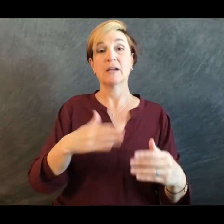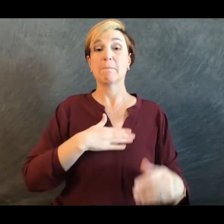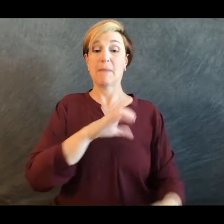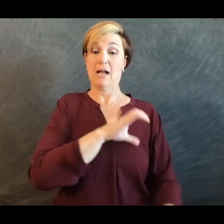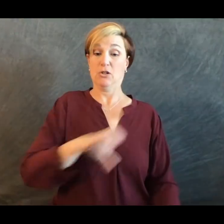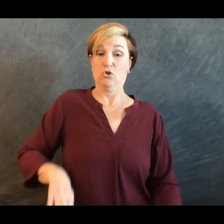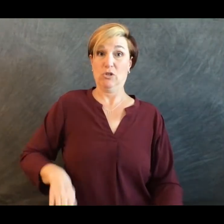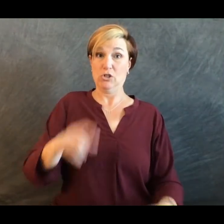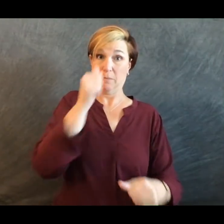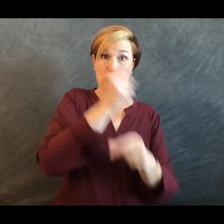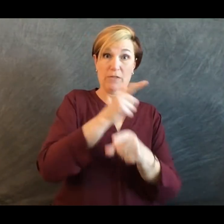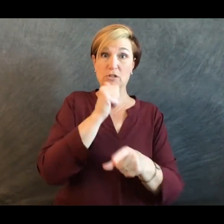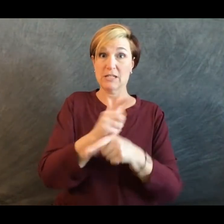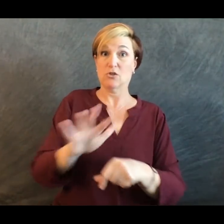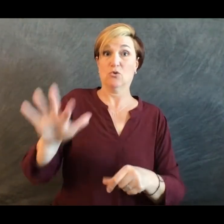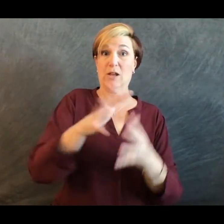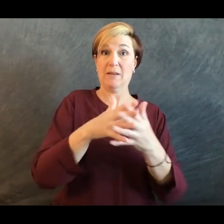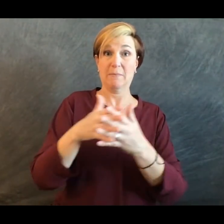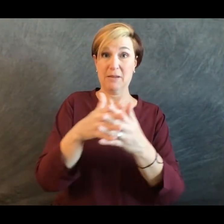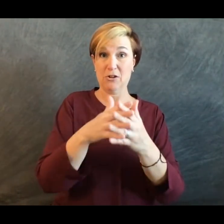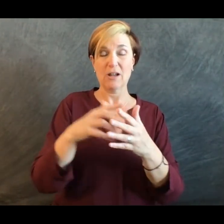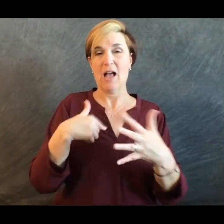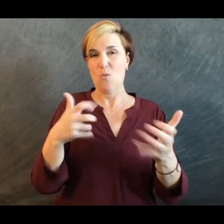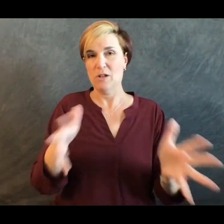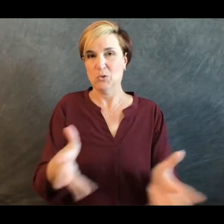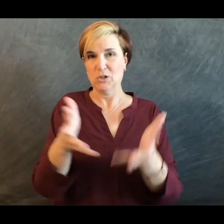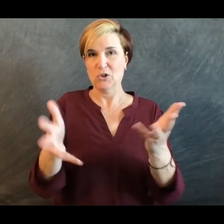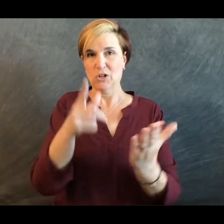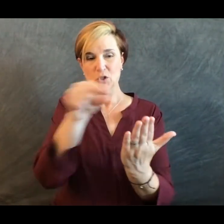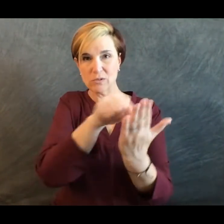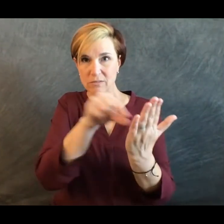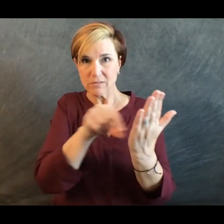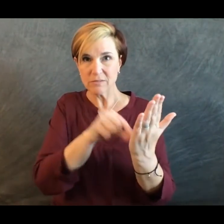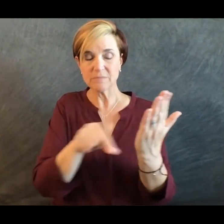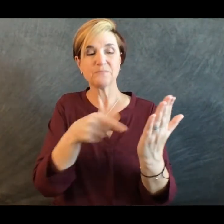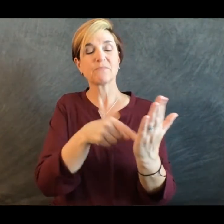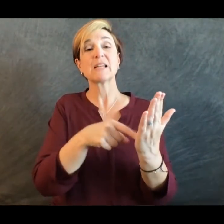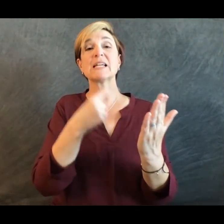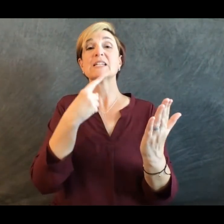should all remember that jesus said wherever two or more are gathered there